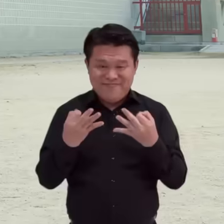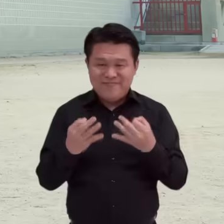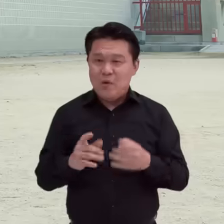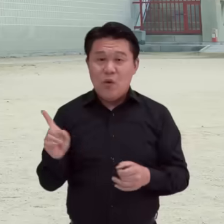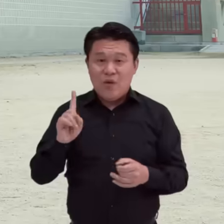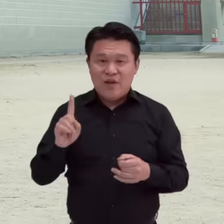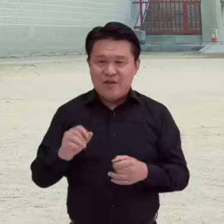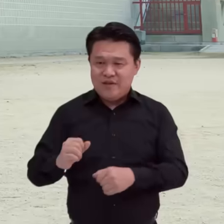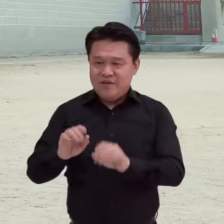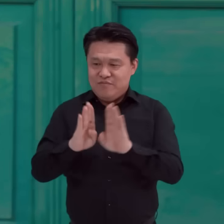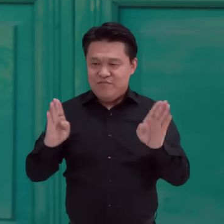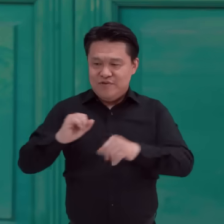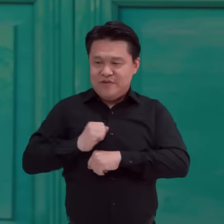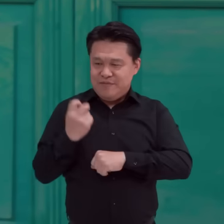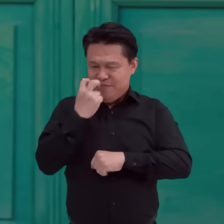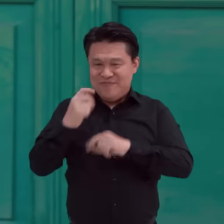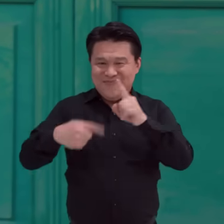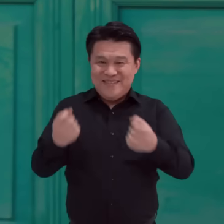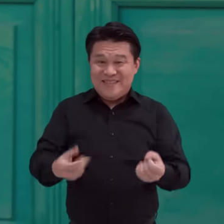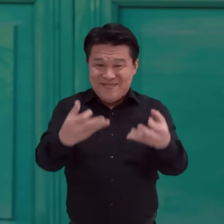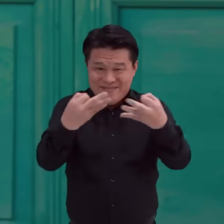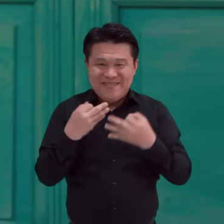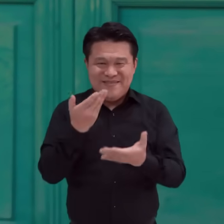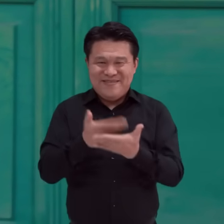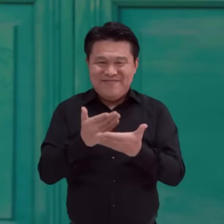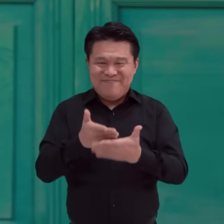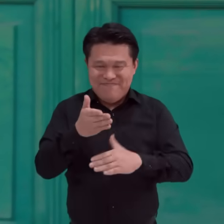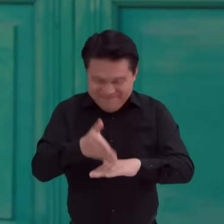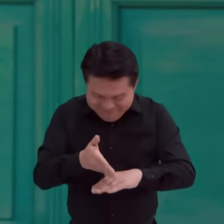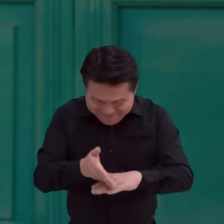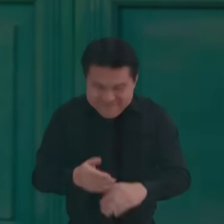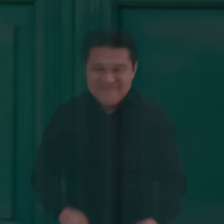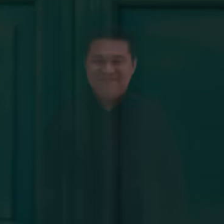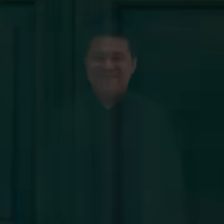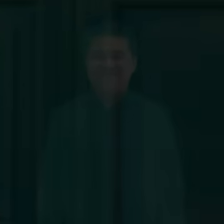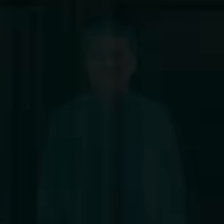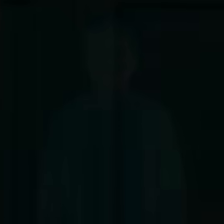the Changing of the Royal Guard Ceremony. Thank you.